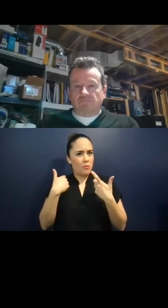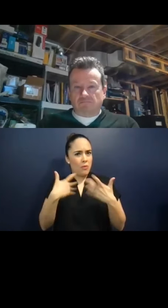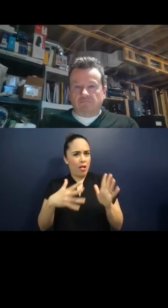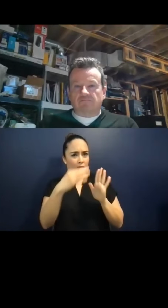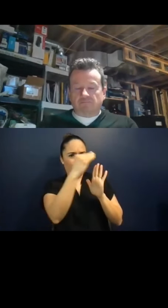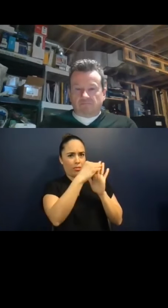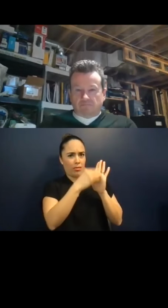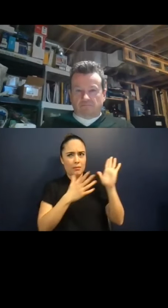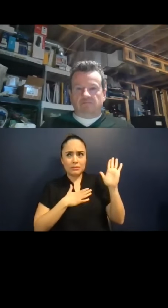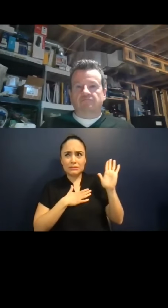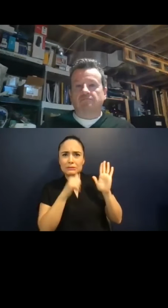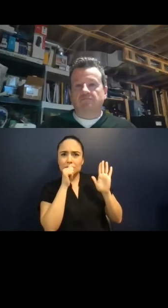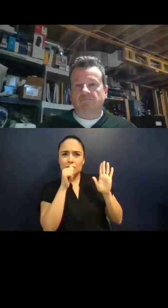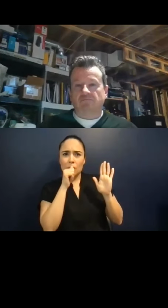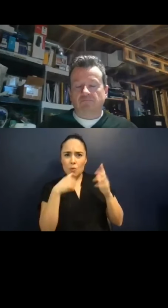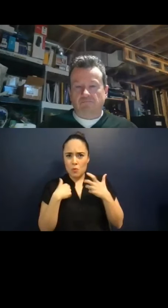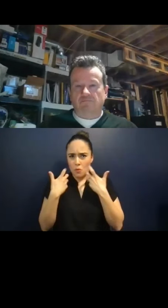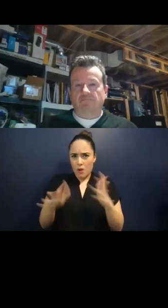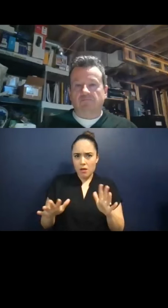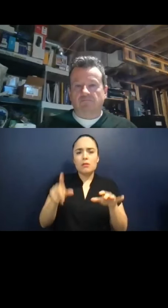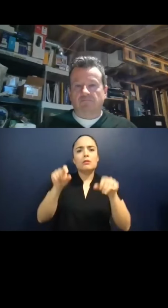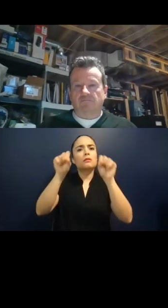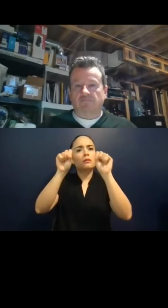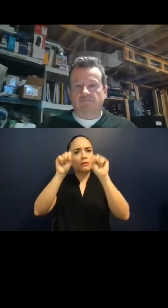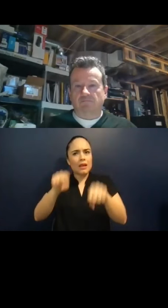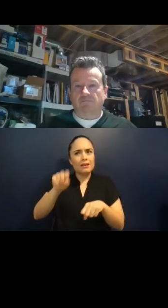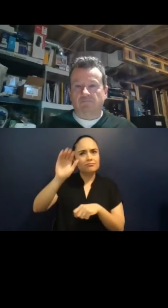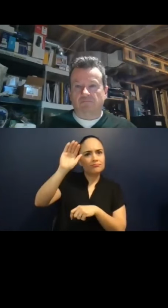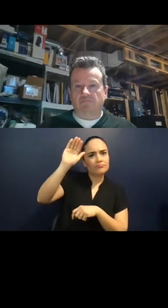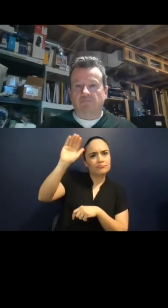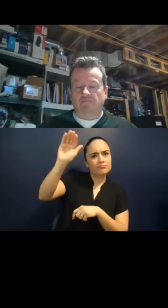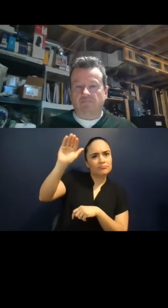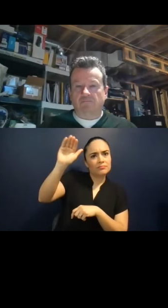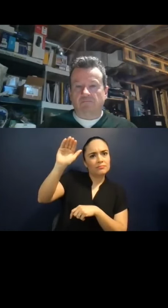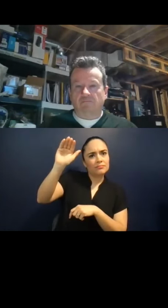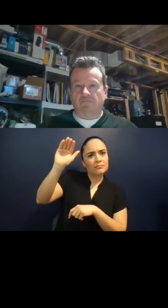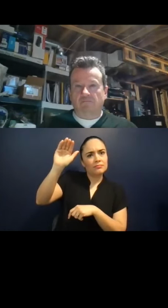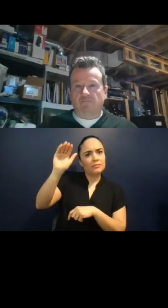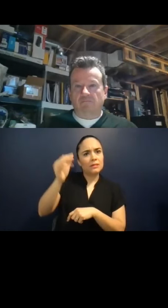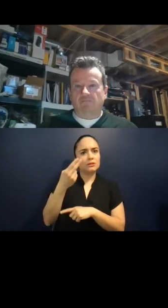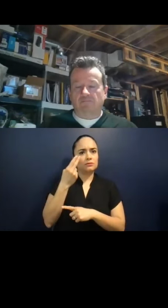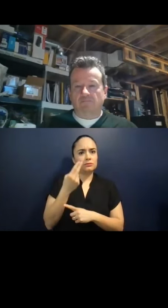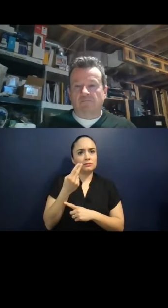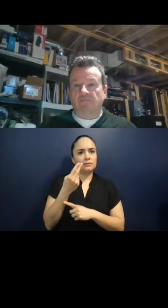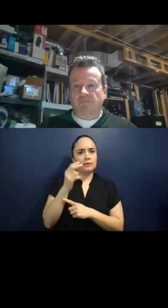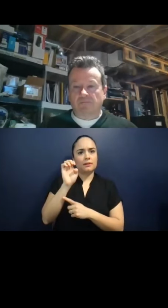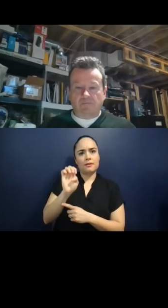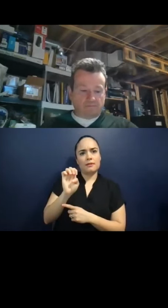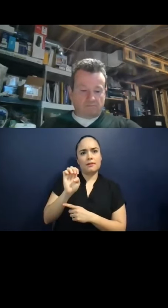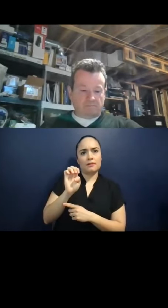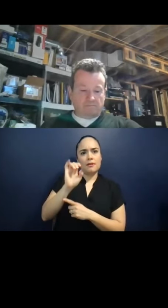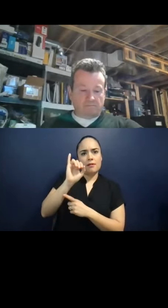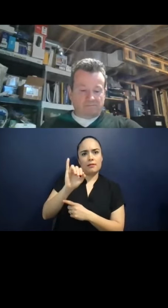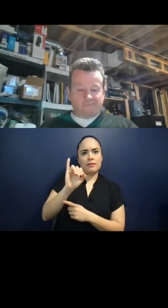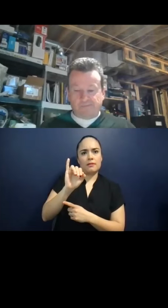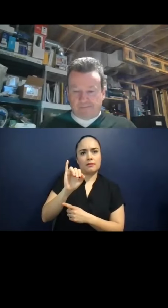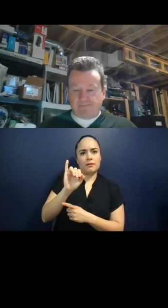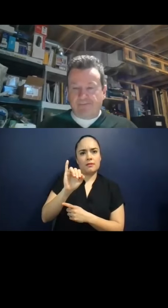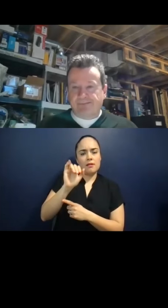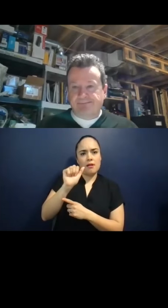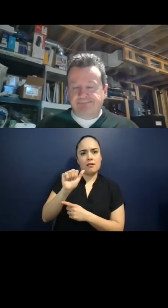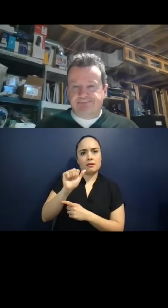health equity